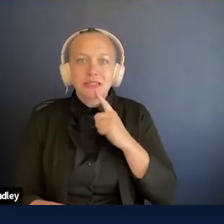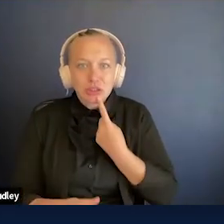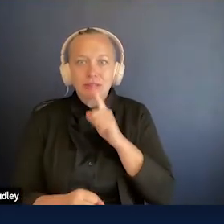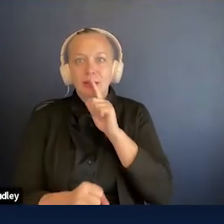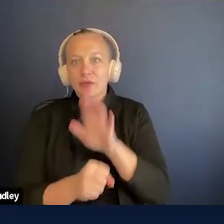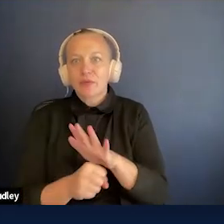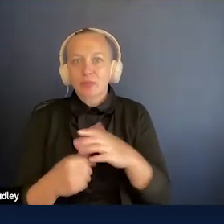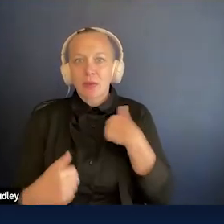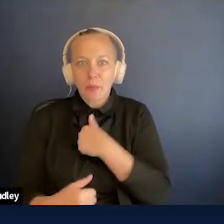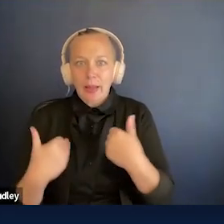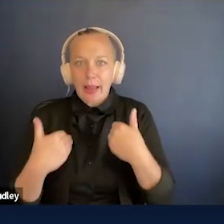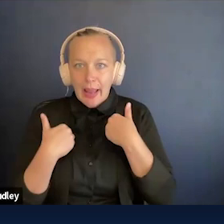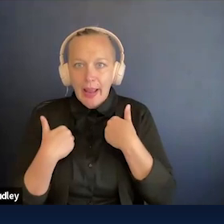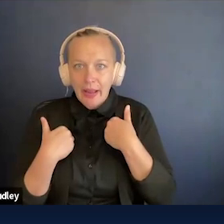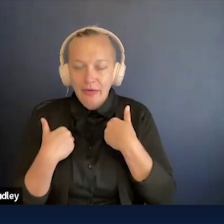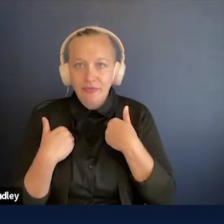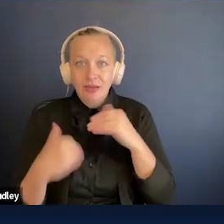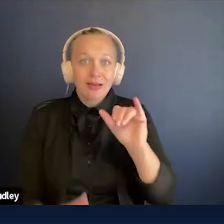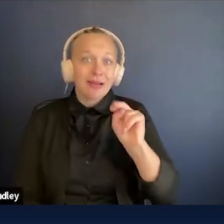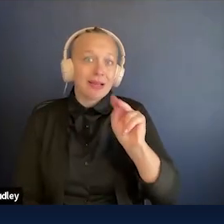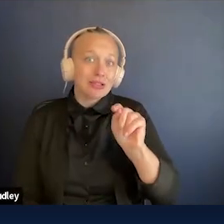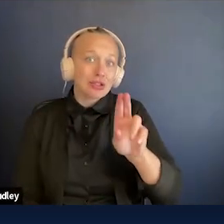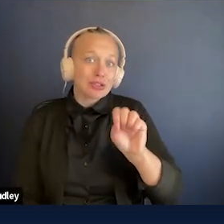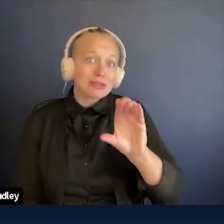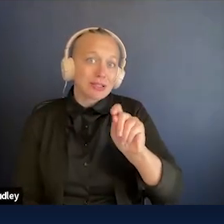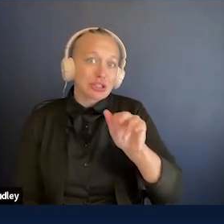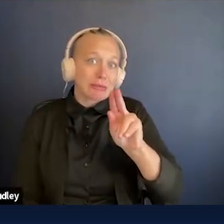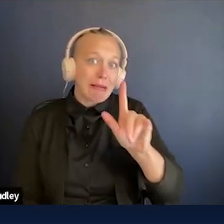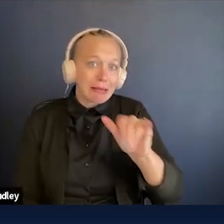Um, um, Black deaf women experience compound challenges due to.